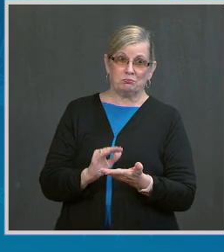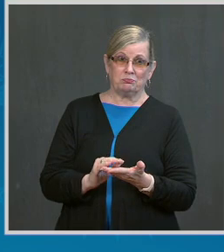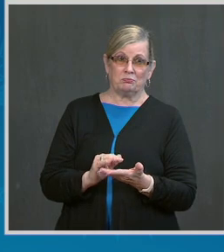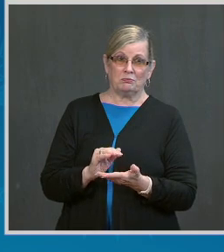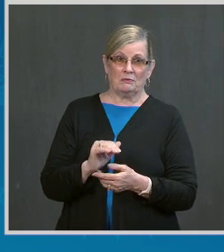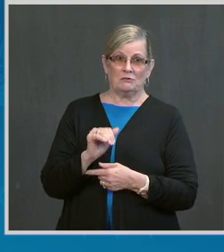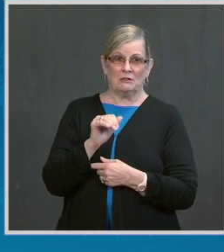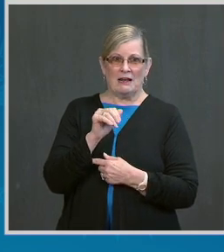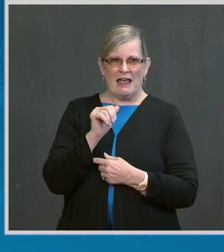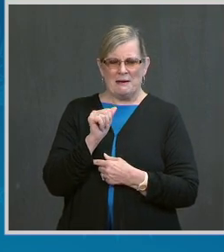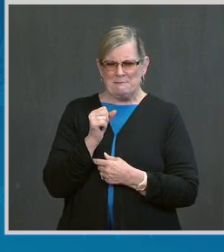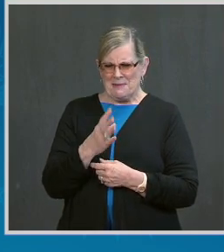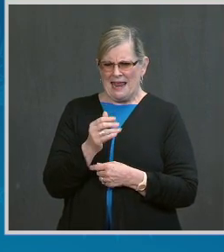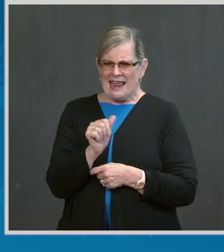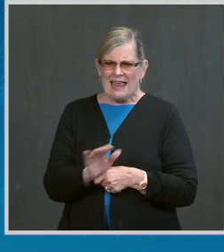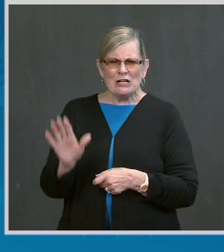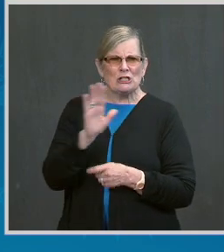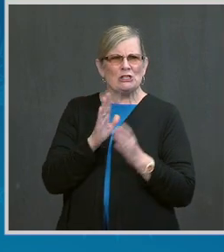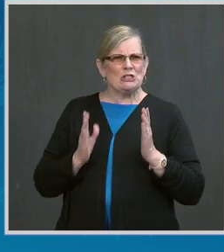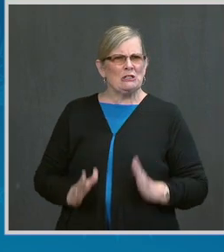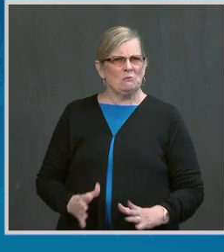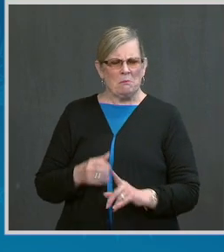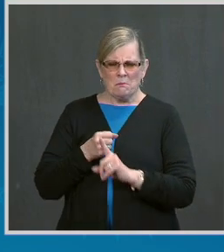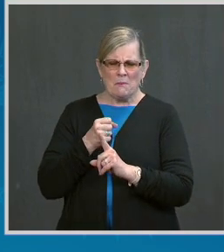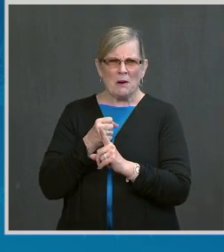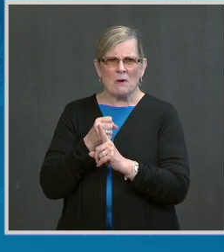Over a year later, just about a year later,